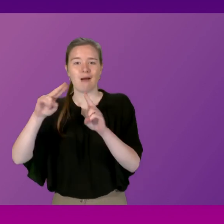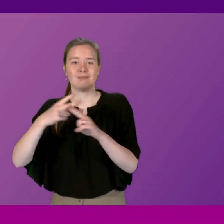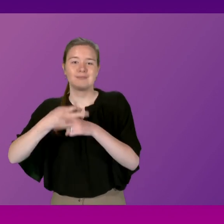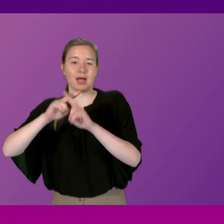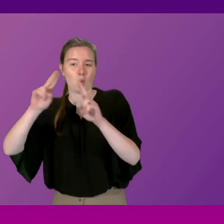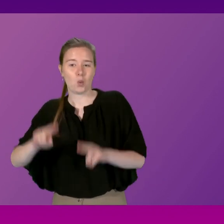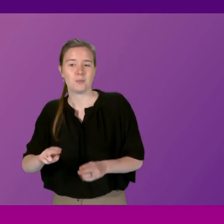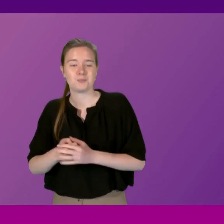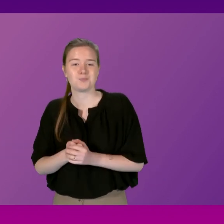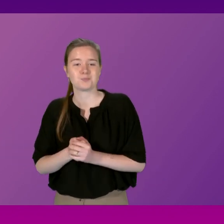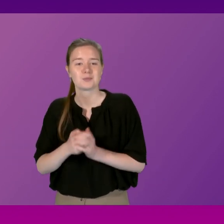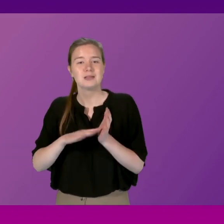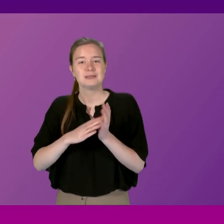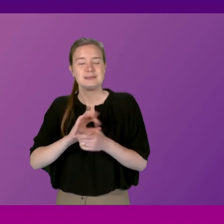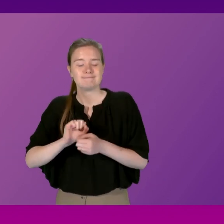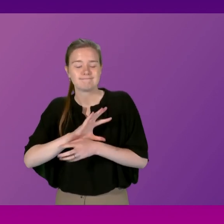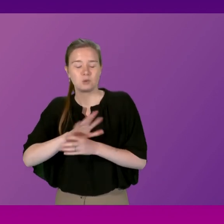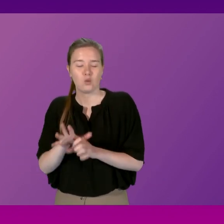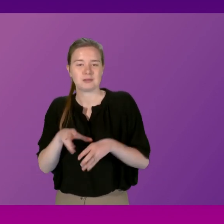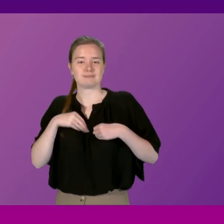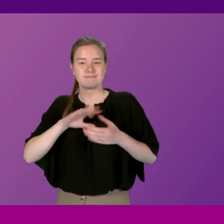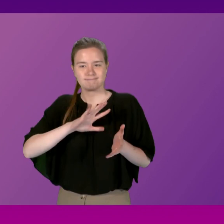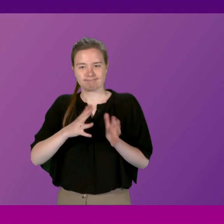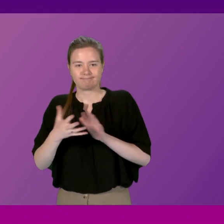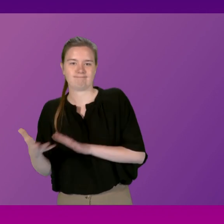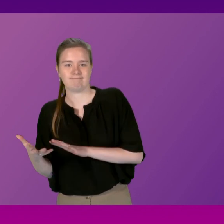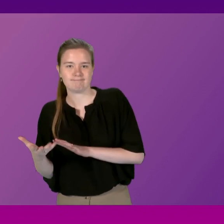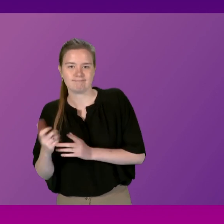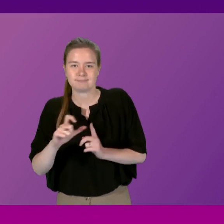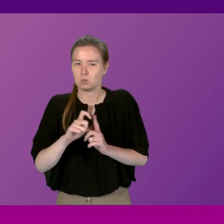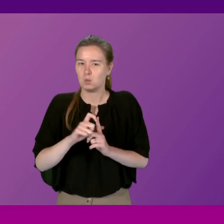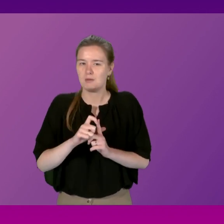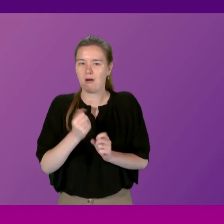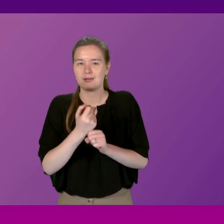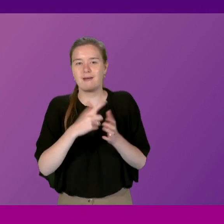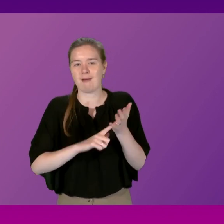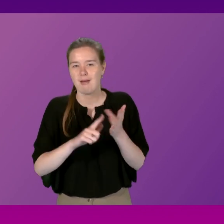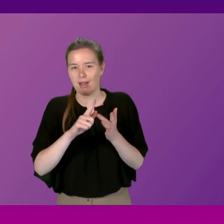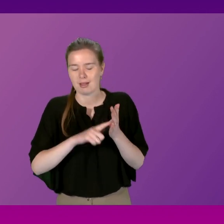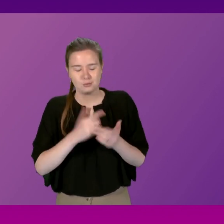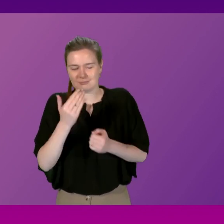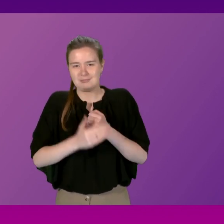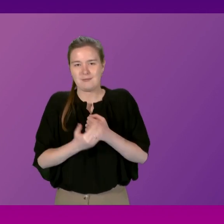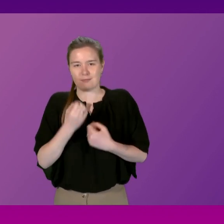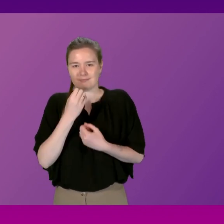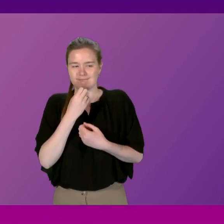Mr Laing developed coronavirus and died from it. His daughter Gail has said that she “will never be able to forgive them”